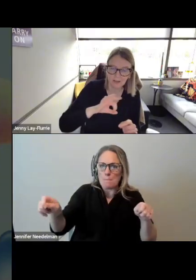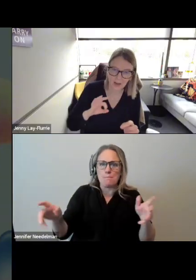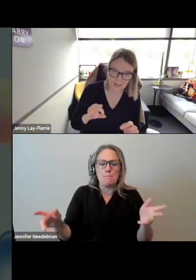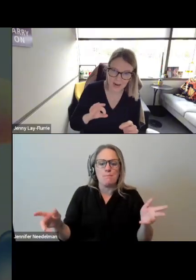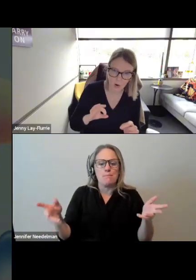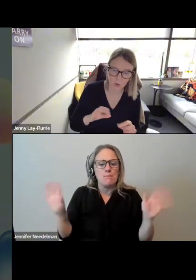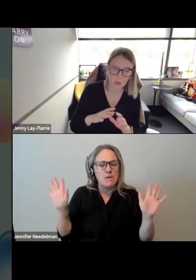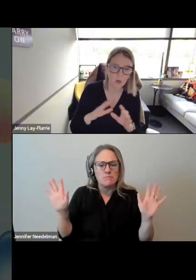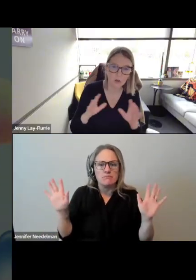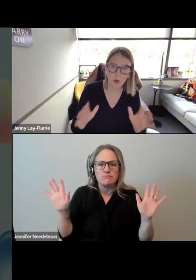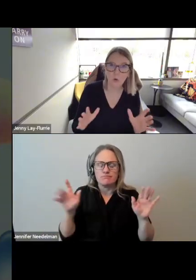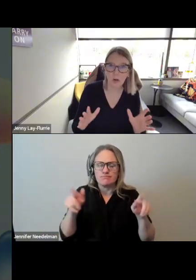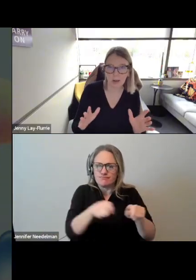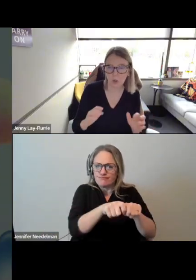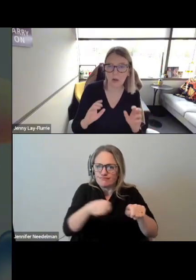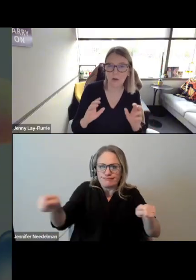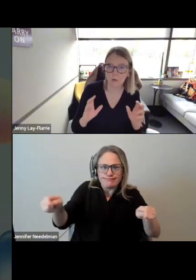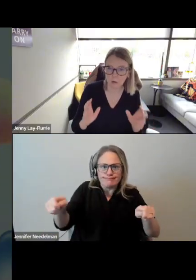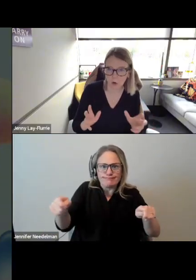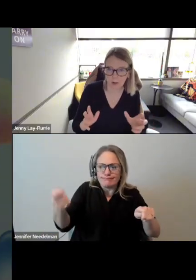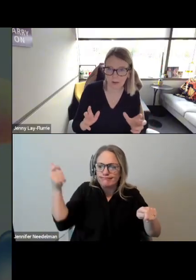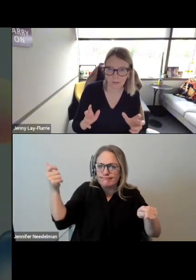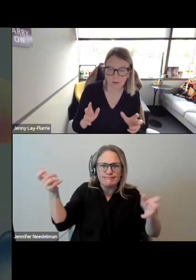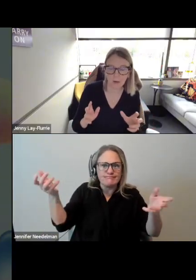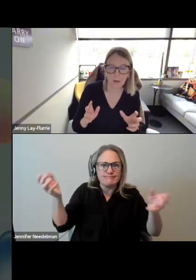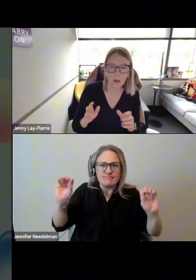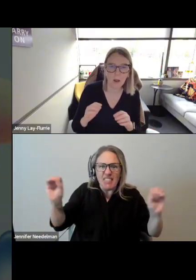Slide out, no clamshell, no plastic